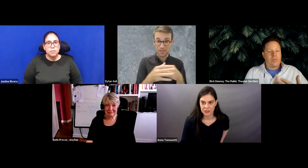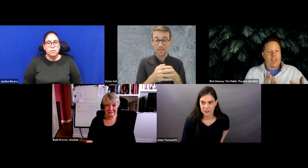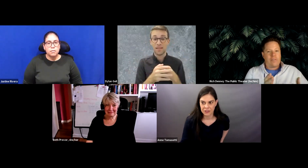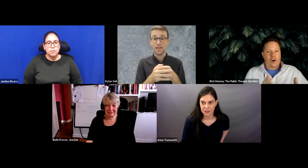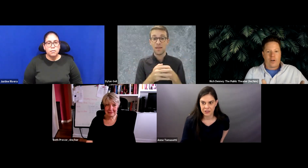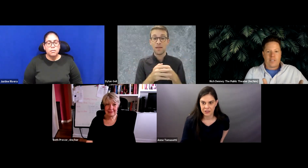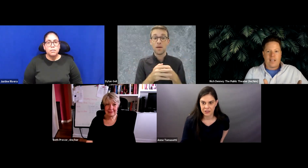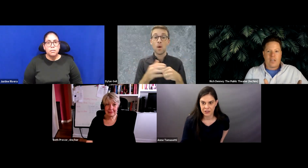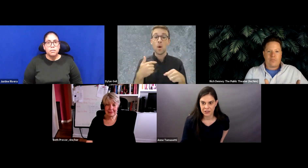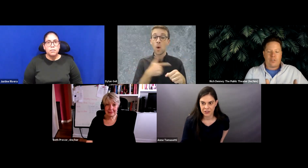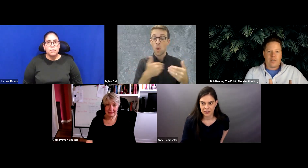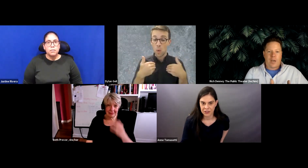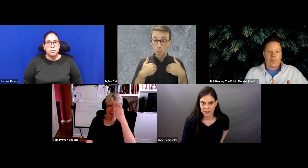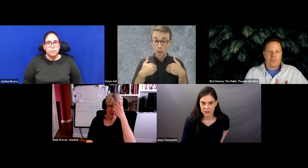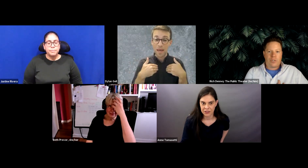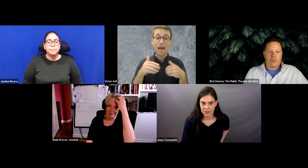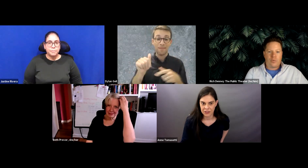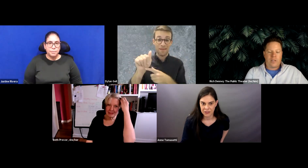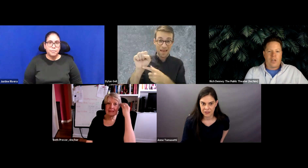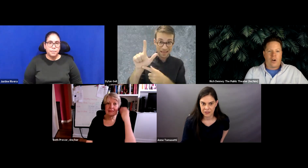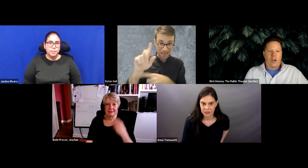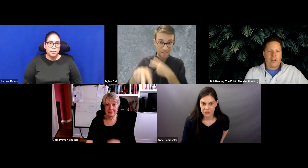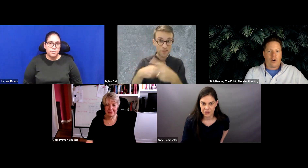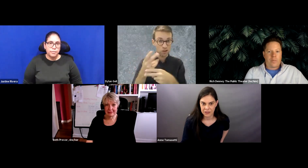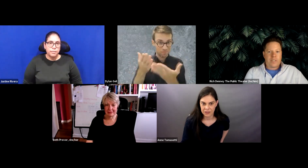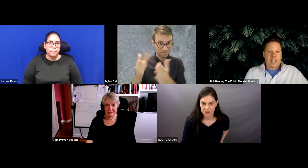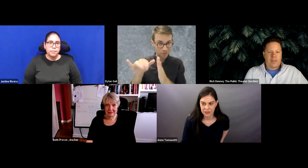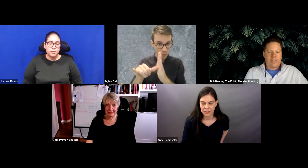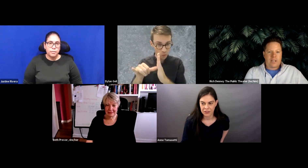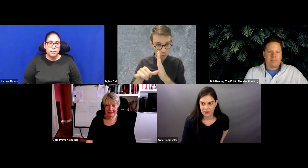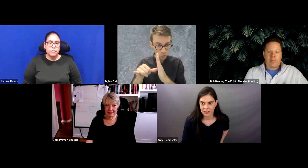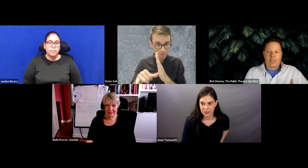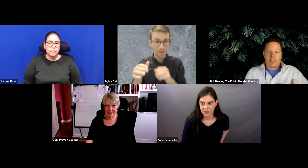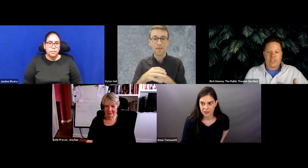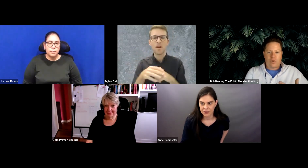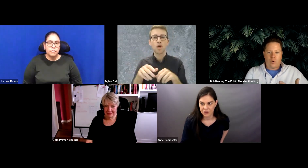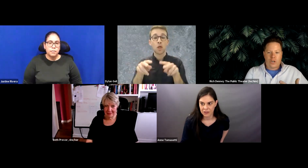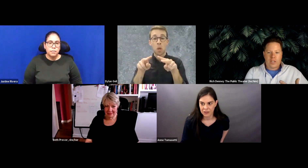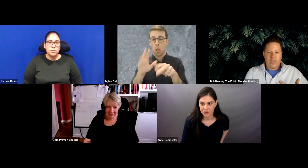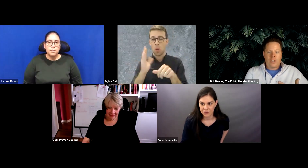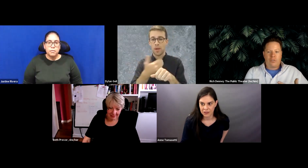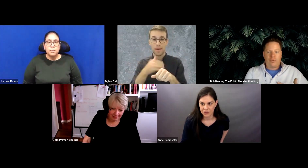And then we have our American Sign Language version up on YouTube, on our website by visiting publictheater.org. You